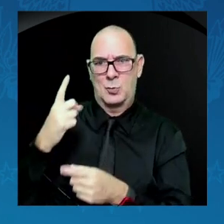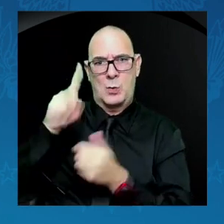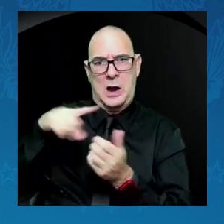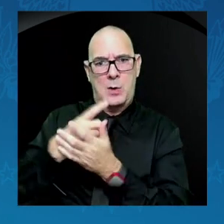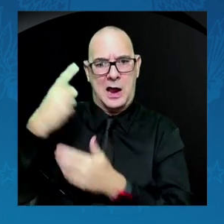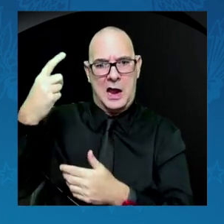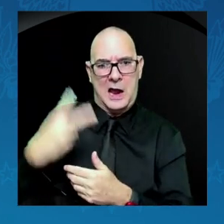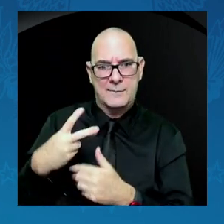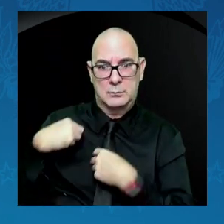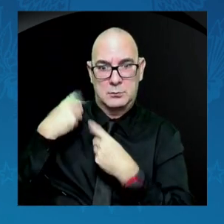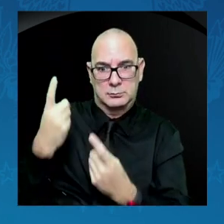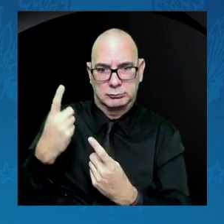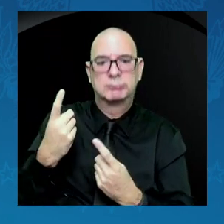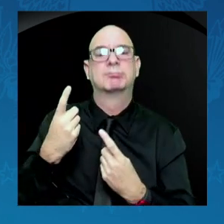They're trying to round up the votes.